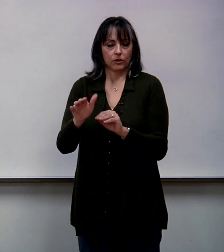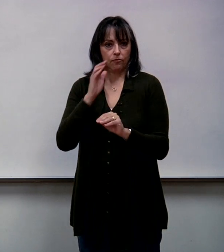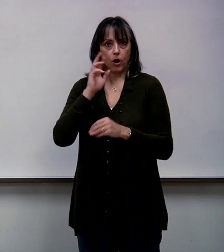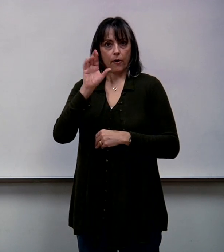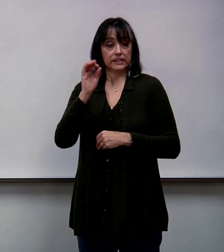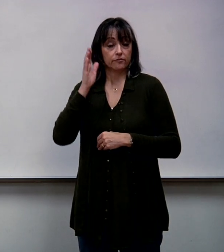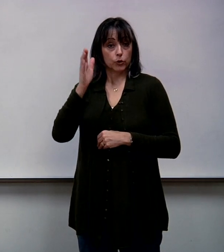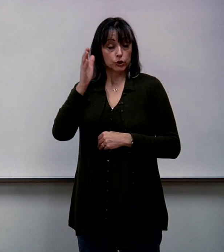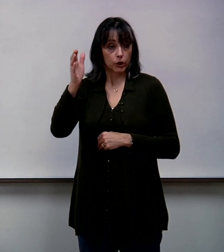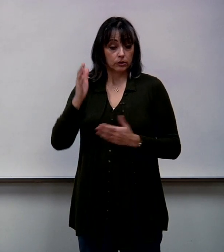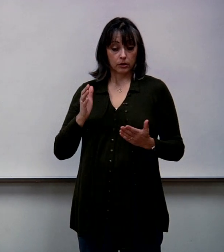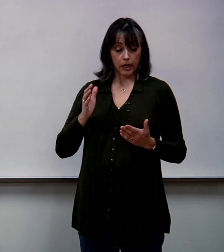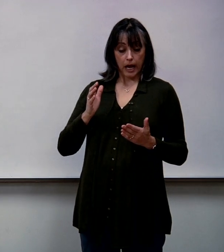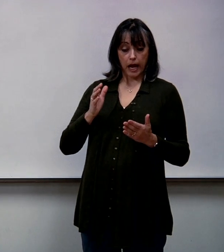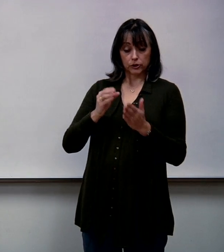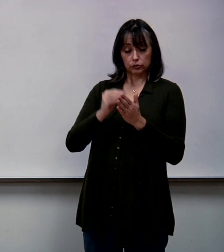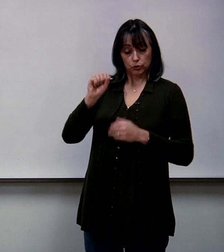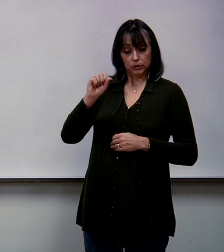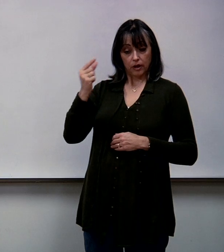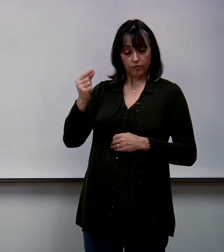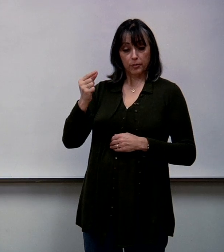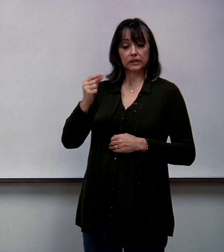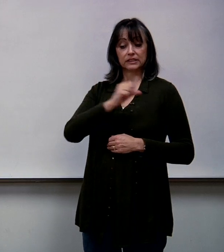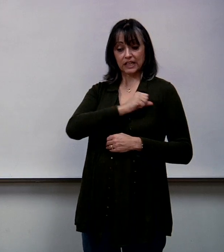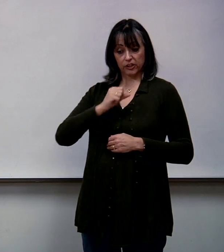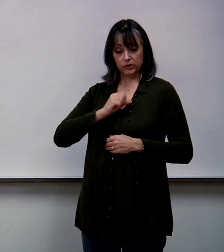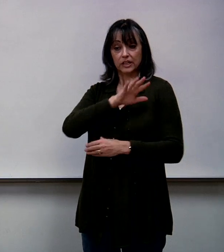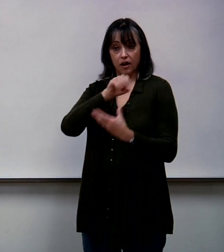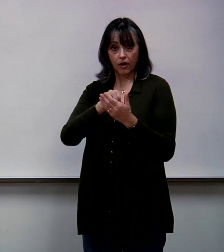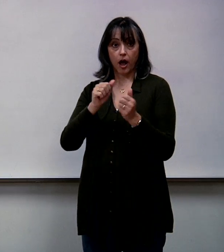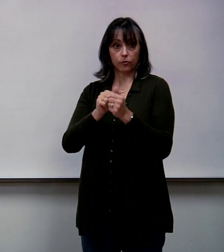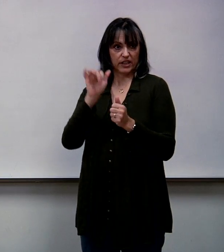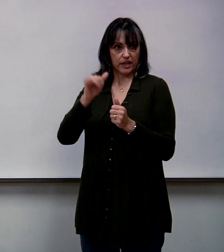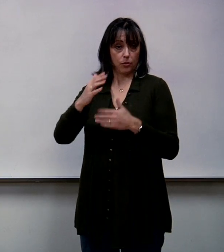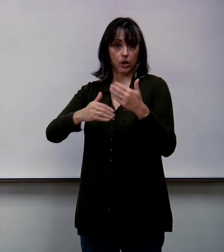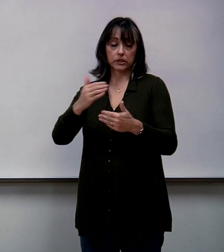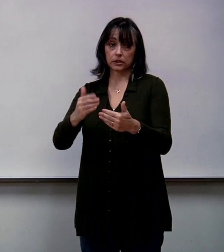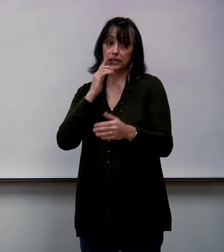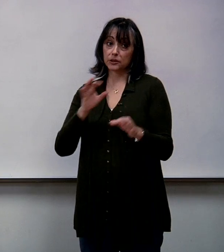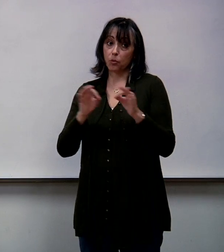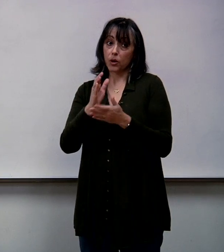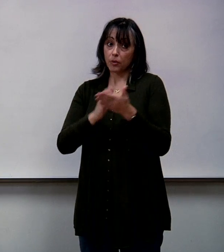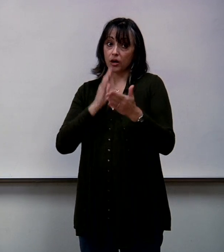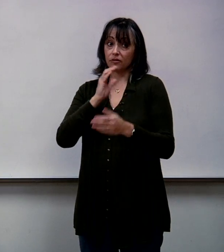a number of Student Government representatives, senators, who are a part of that process. So this is a big part of being a senator and representing either